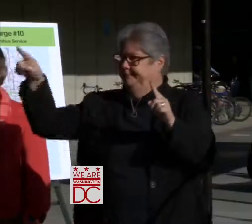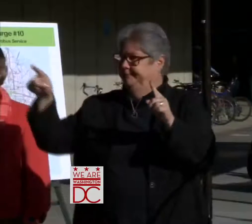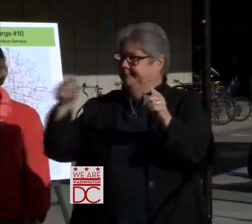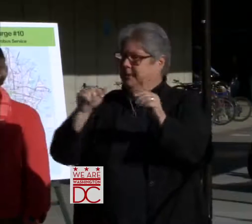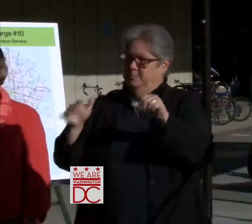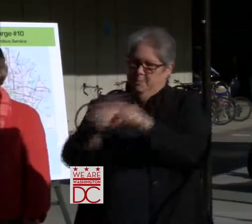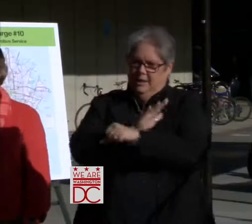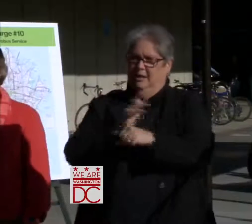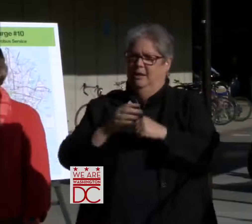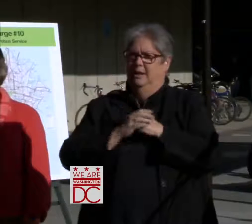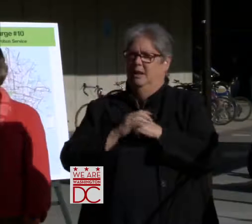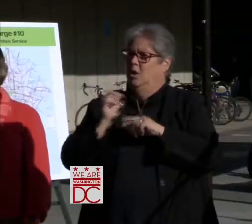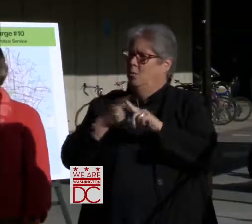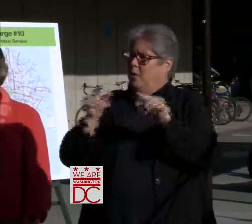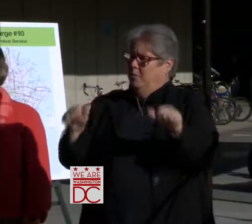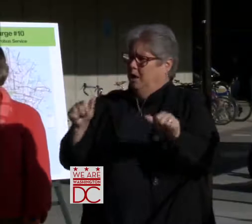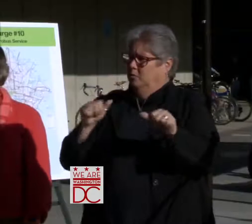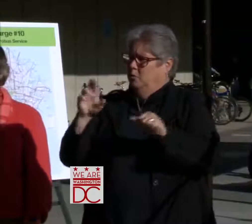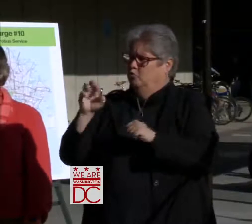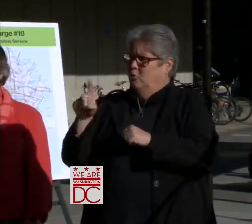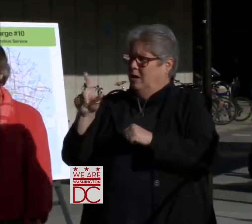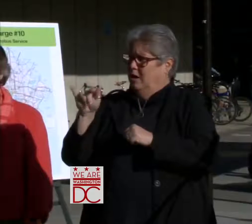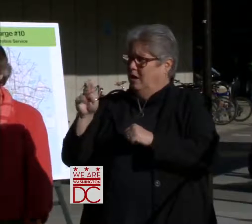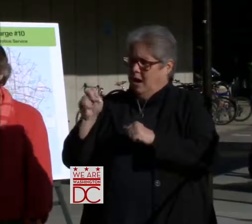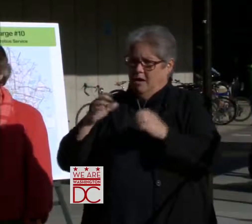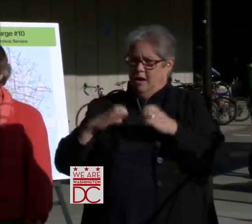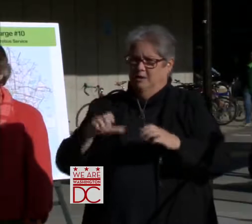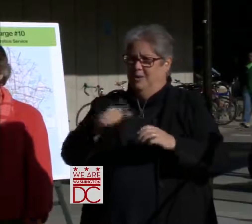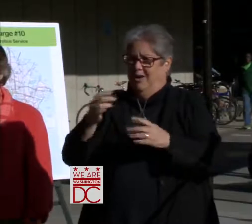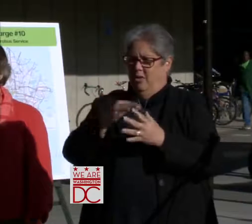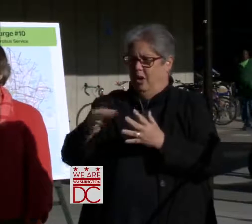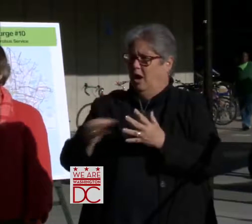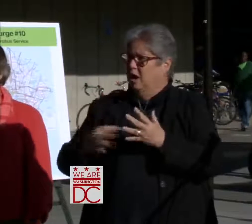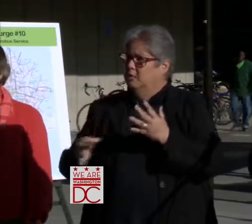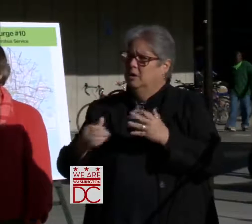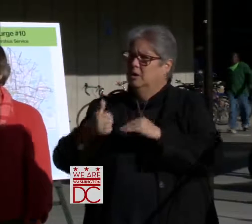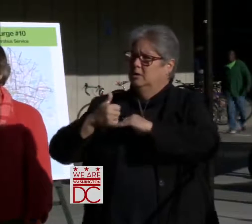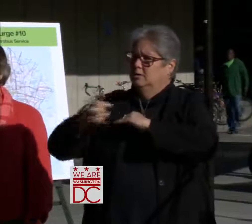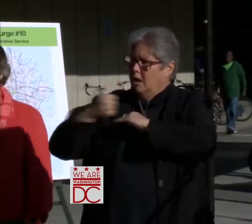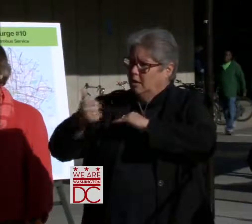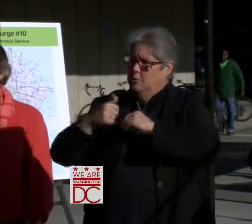WHENEVER POSSIBLE WE NEED RED LINE CUSTOMERS WITH OTHER OPTIONS TO CONSIDER TELECOMMUTING, TRAVELING OFF